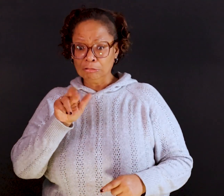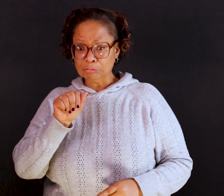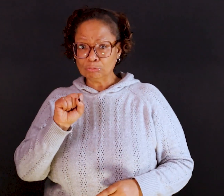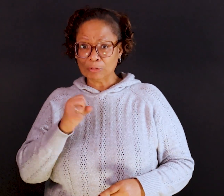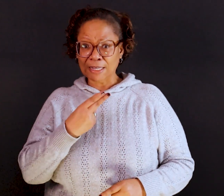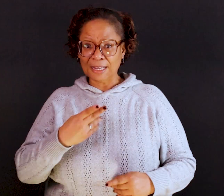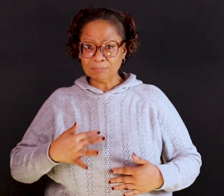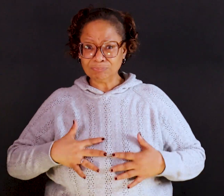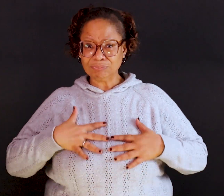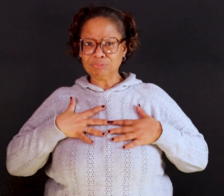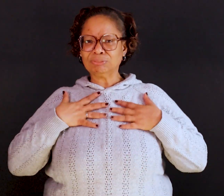The rash usually appears 2